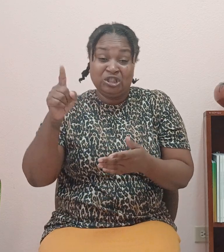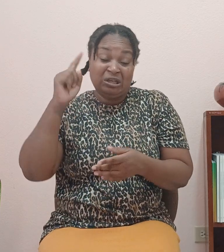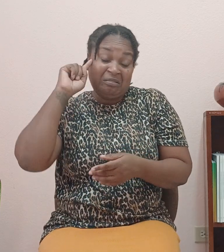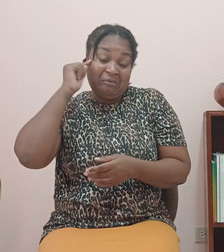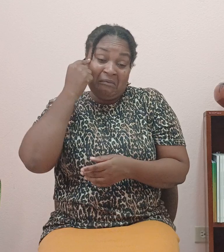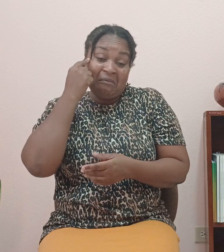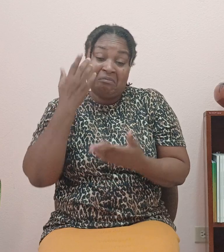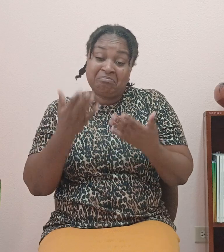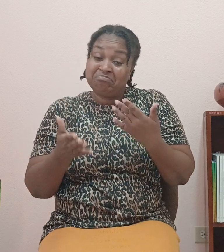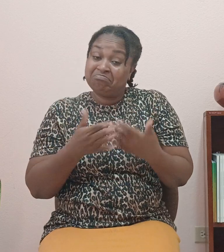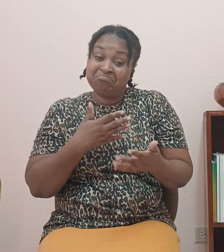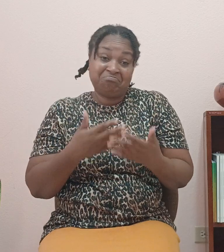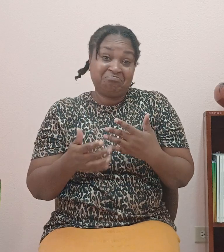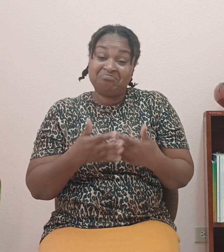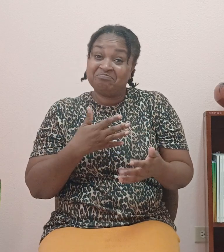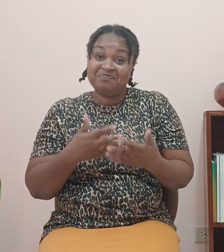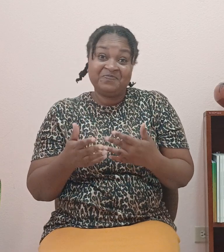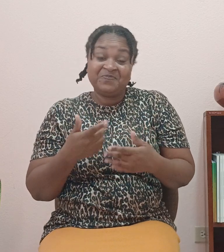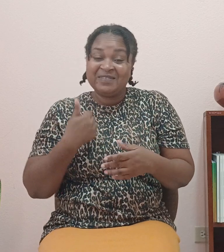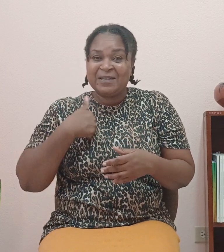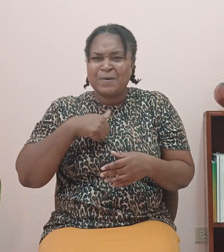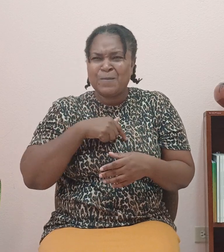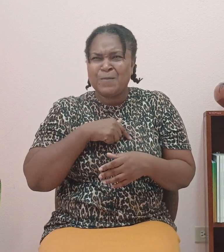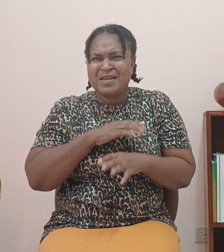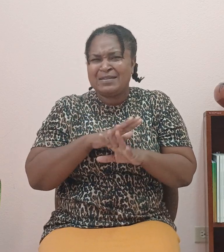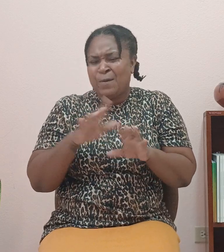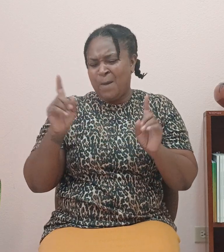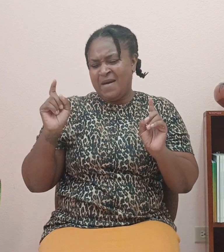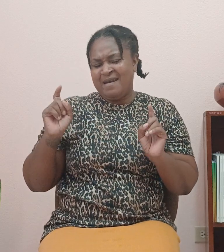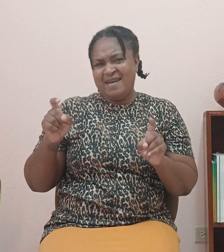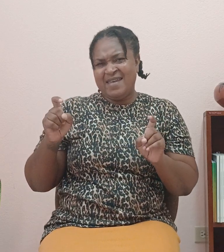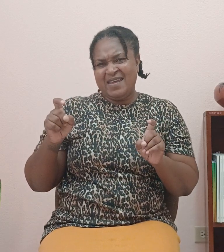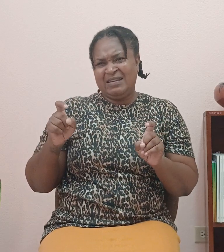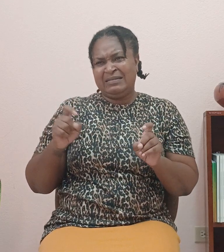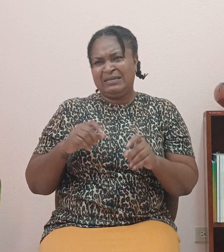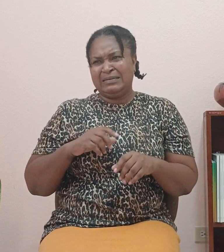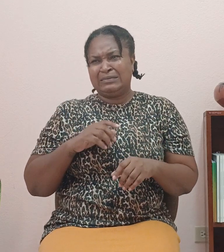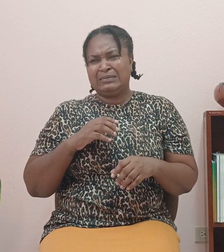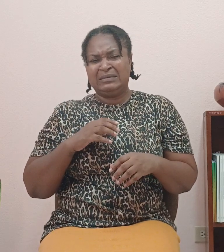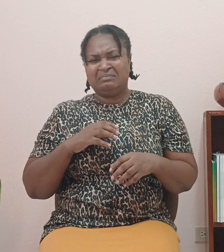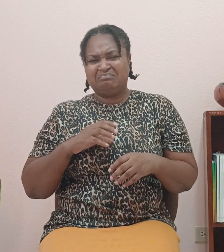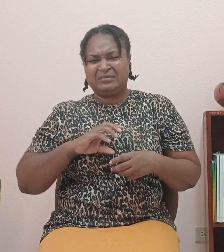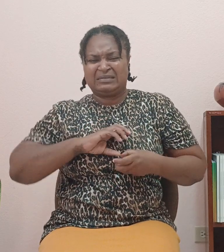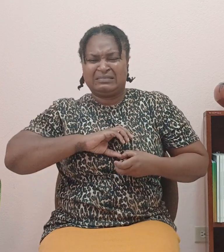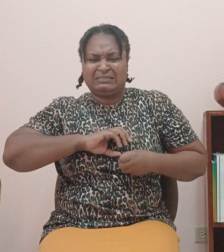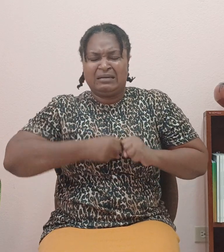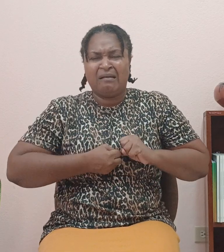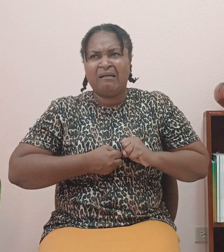However, we do not need to despair because Jesus is no longer walking